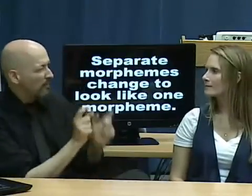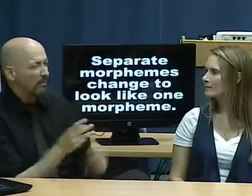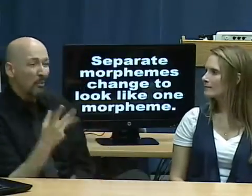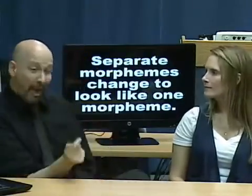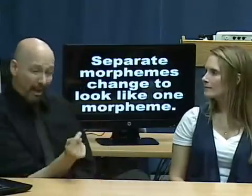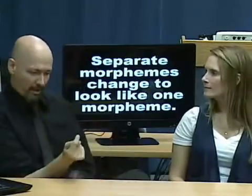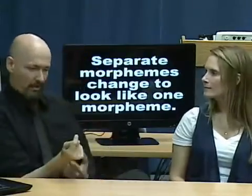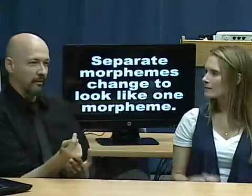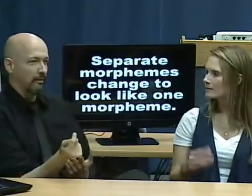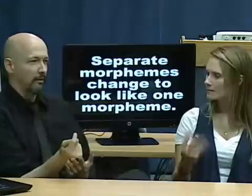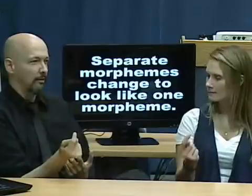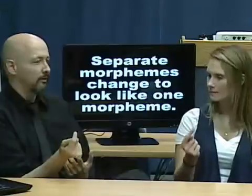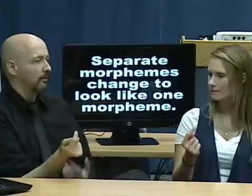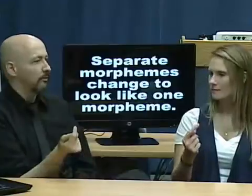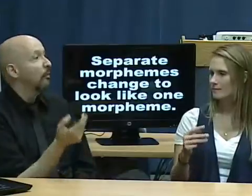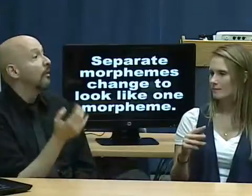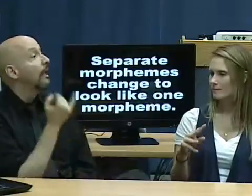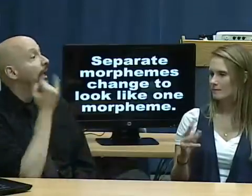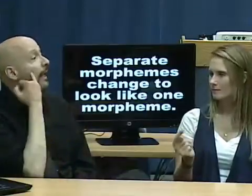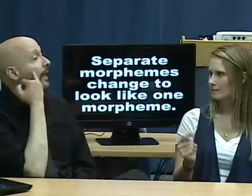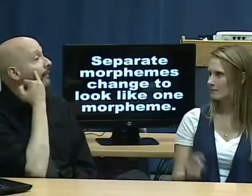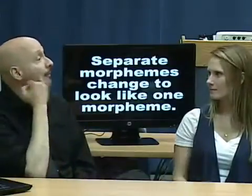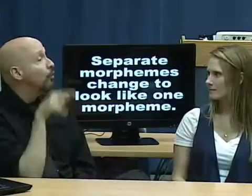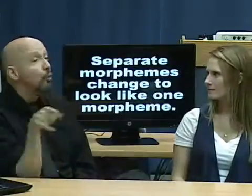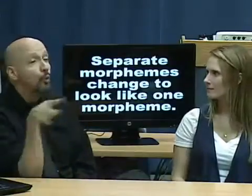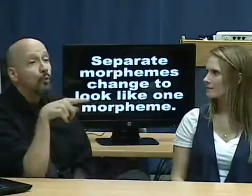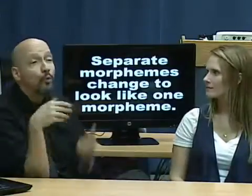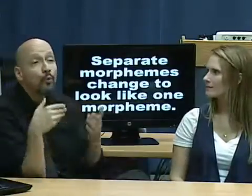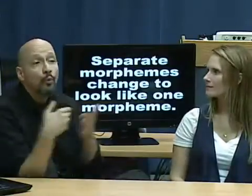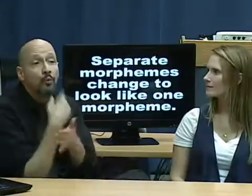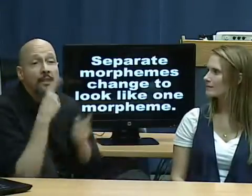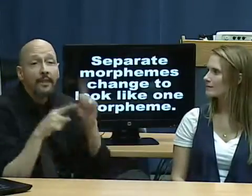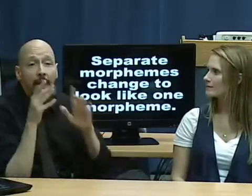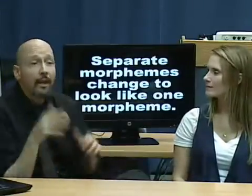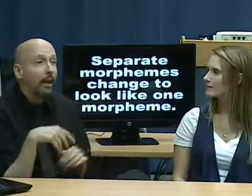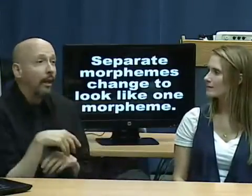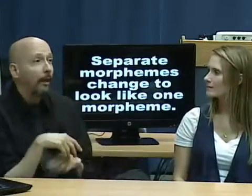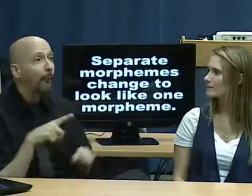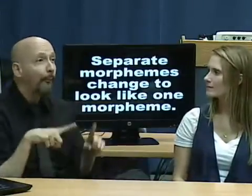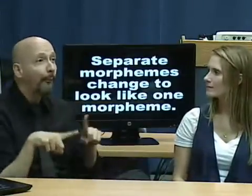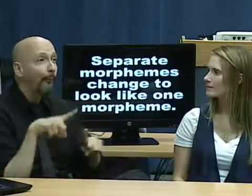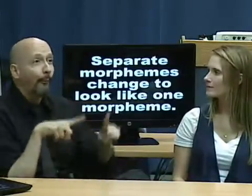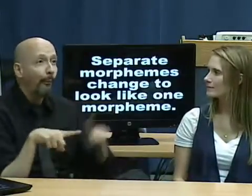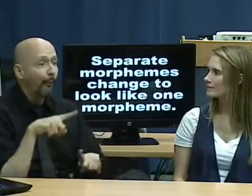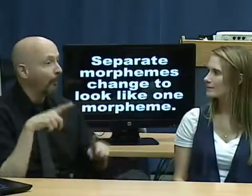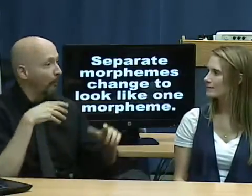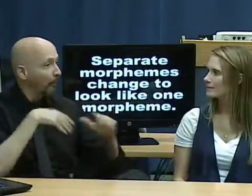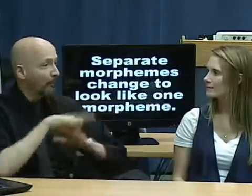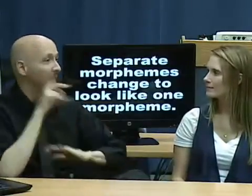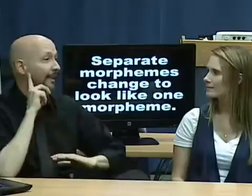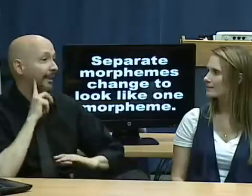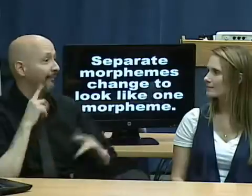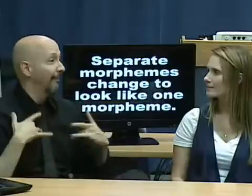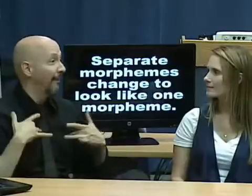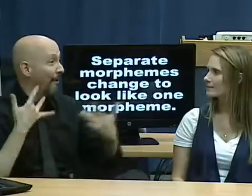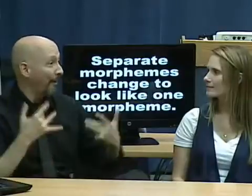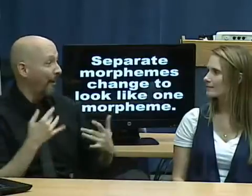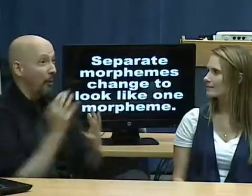#WHAT If you new signers go to a Deaf event,